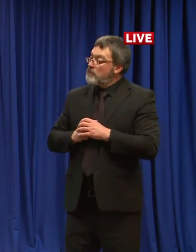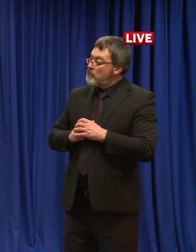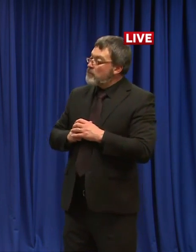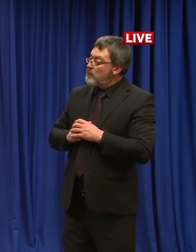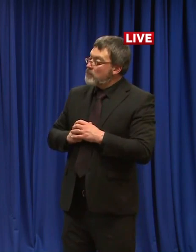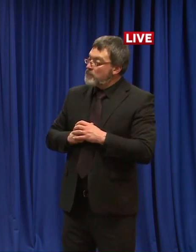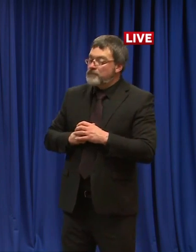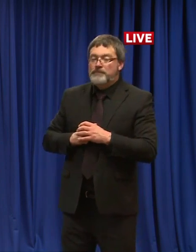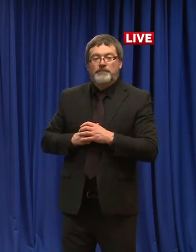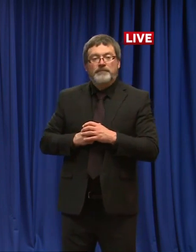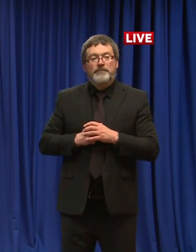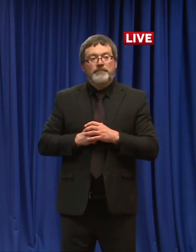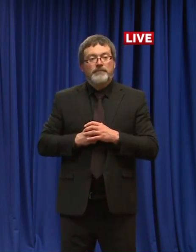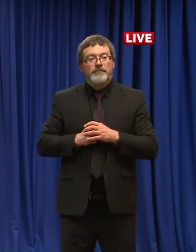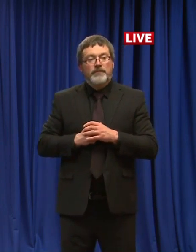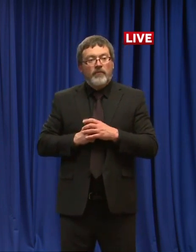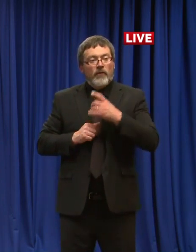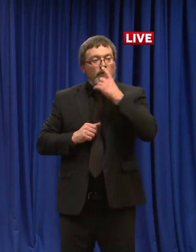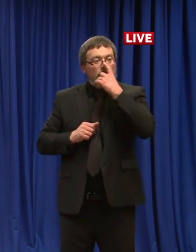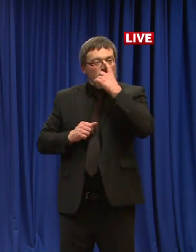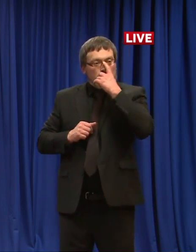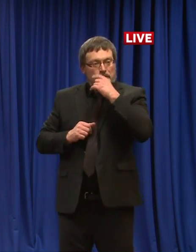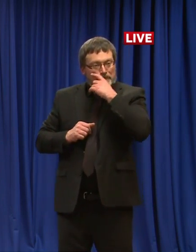I DON’T HAVE THAT INFORMATION NOW.